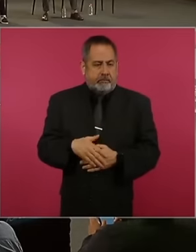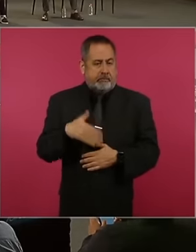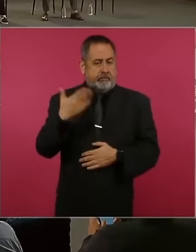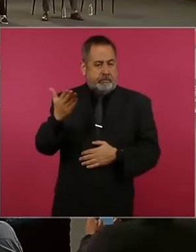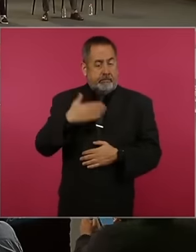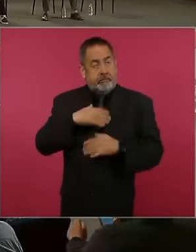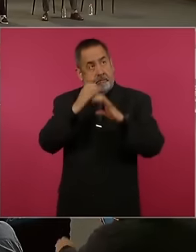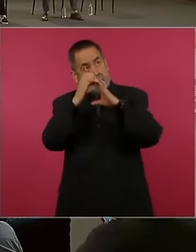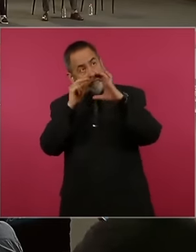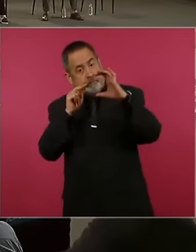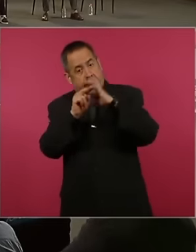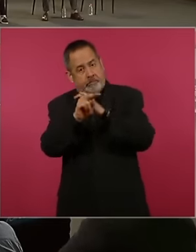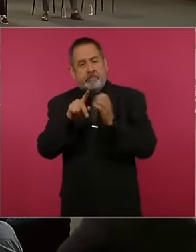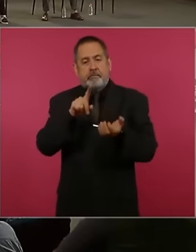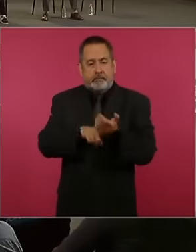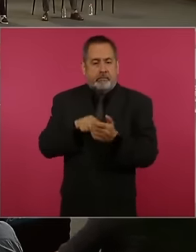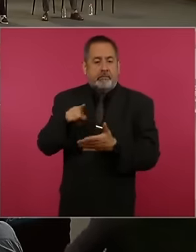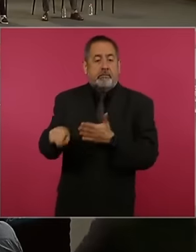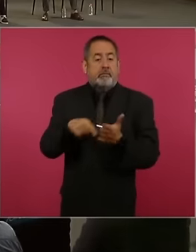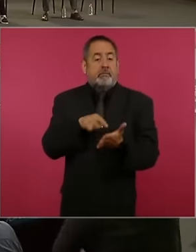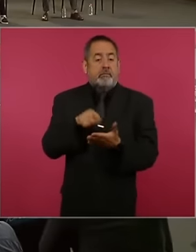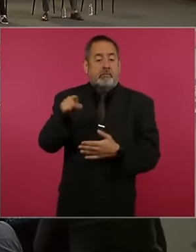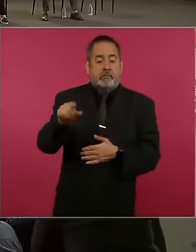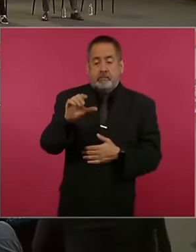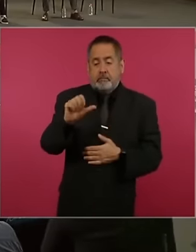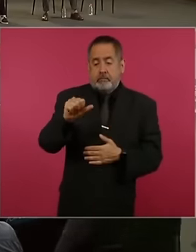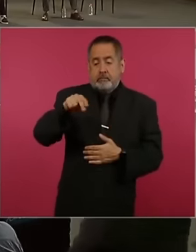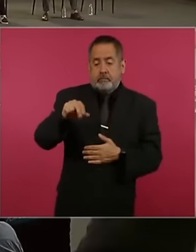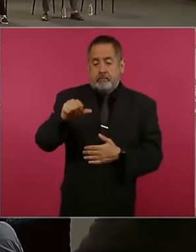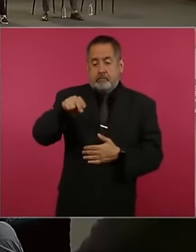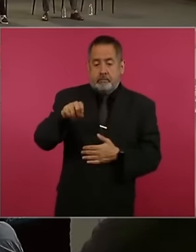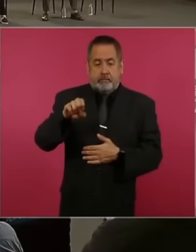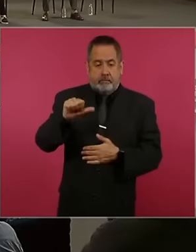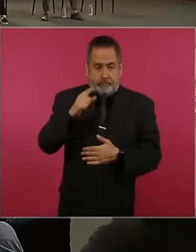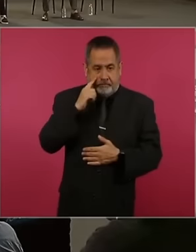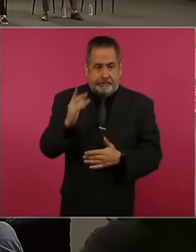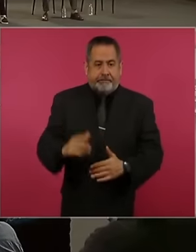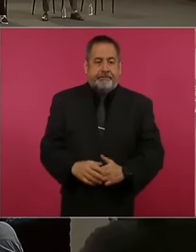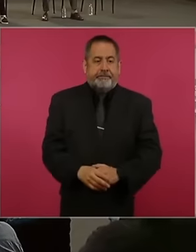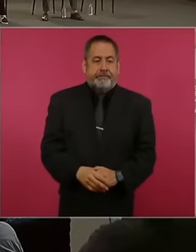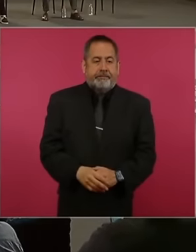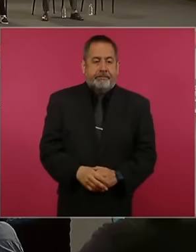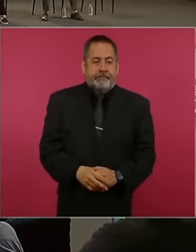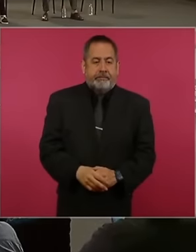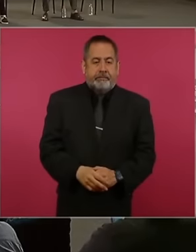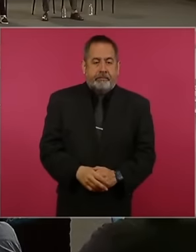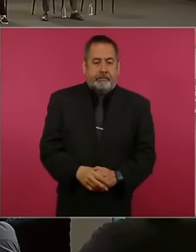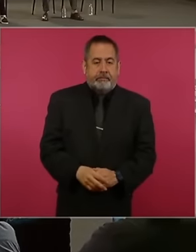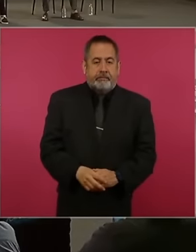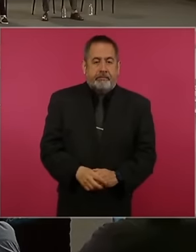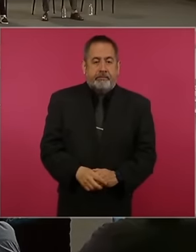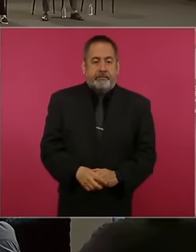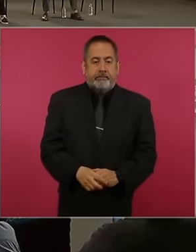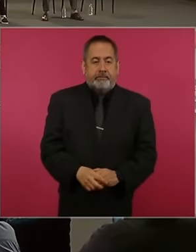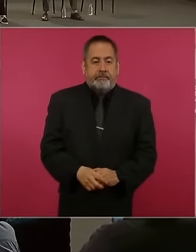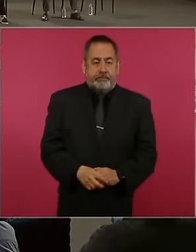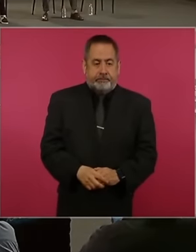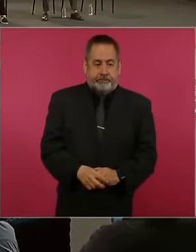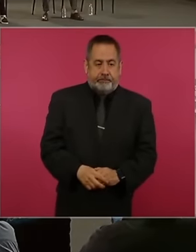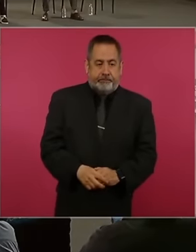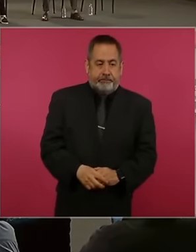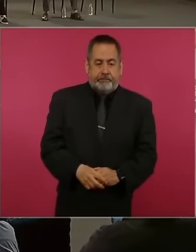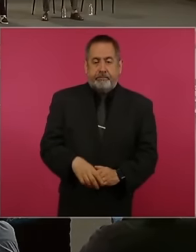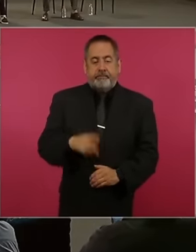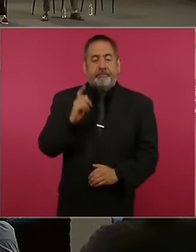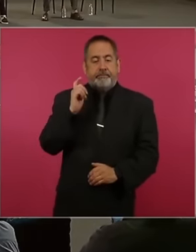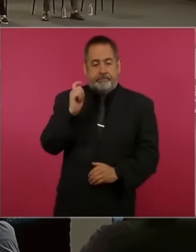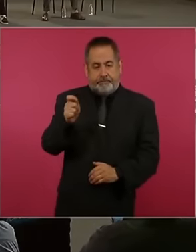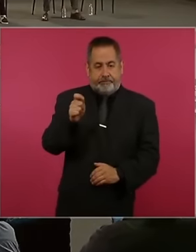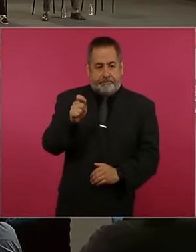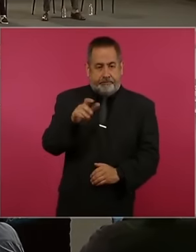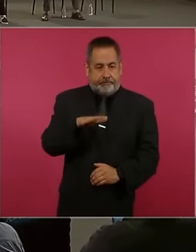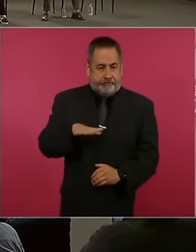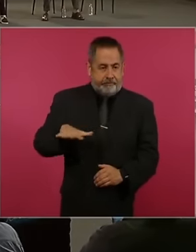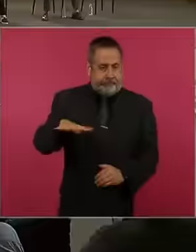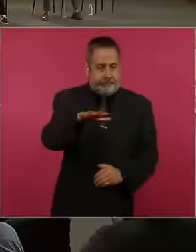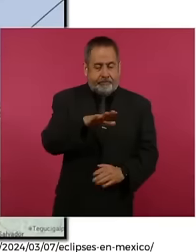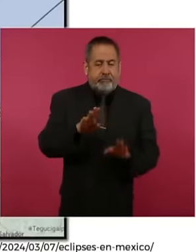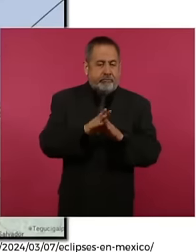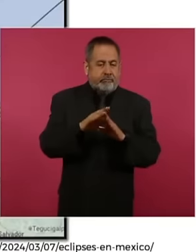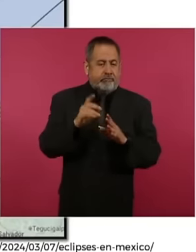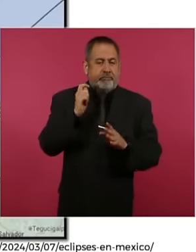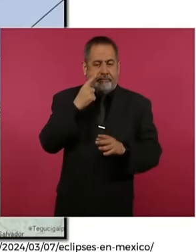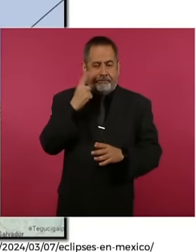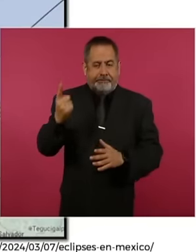this is the canone telescope the following Please, this is the strip of totality and here on